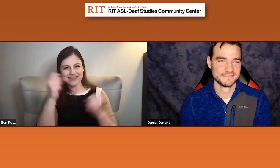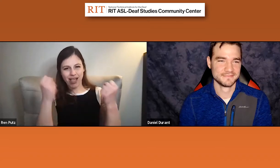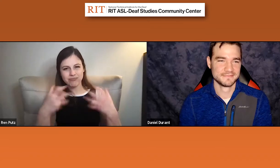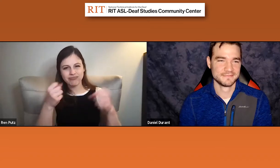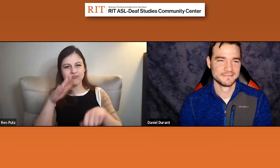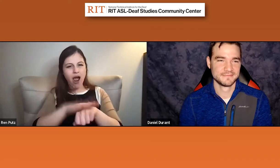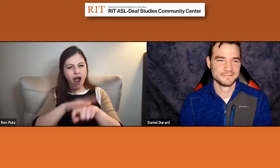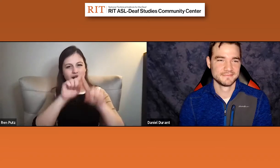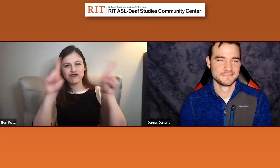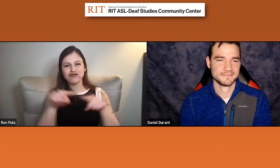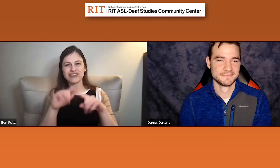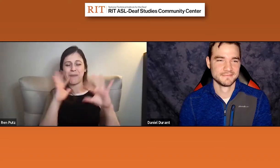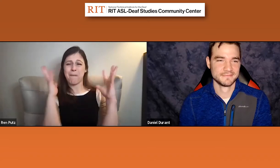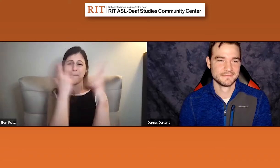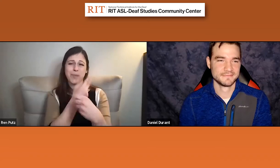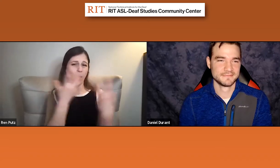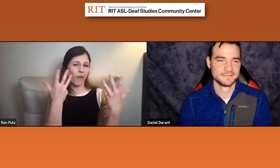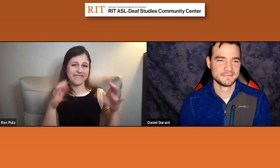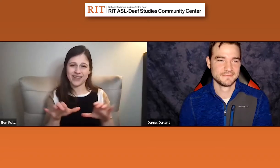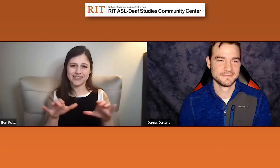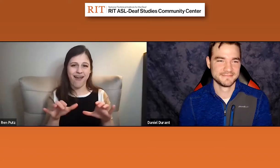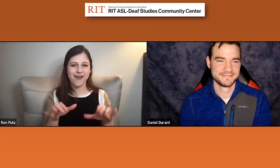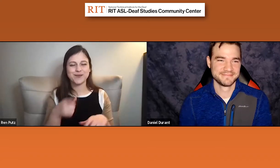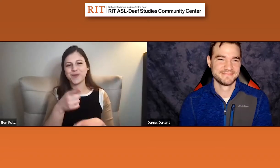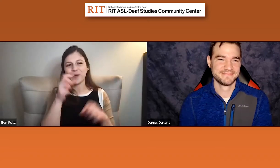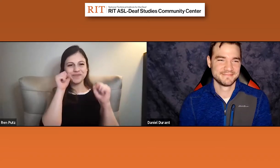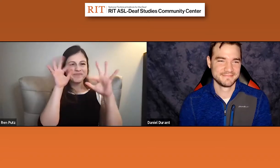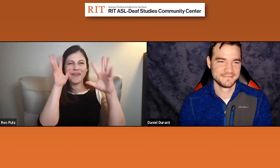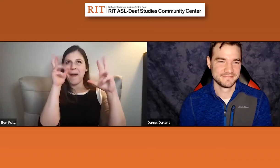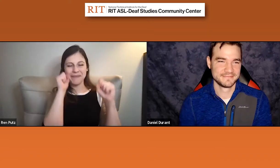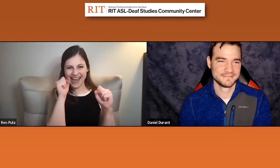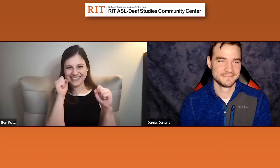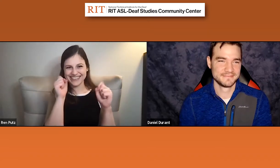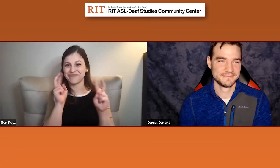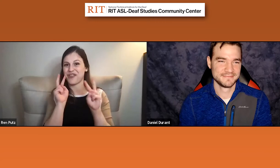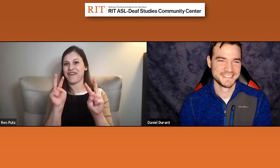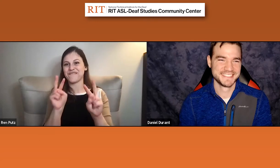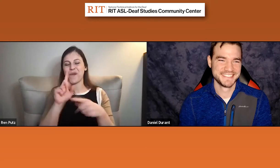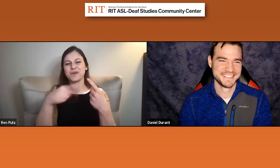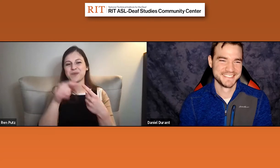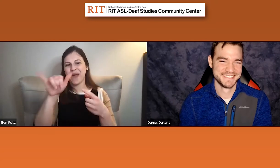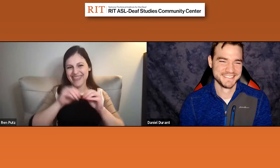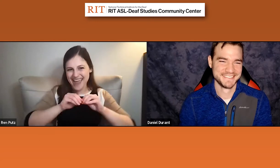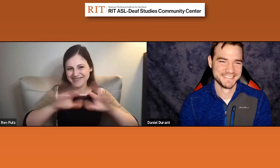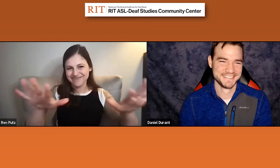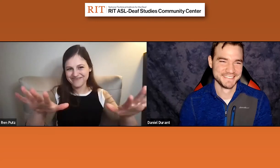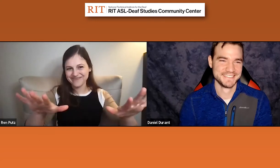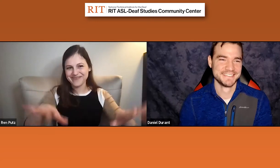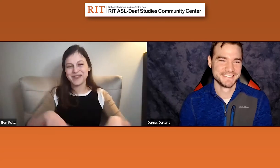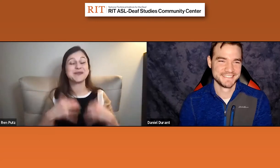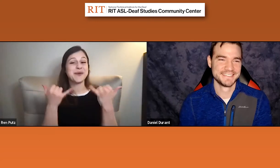It is amazing to be able to see ASL on the screen, beautifully done, and I'm looking forward